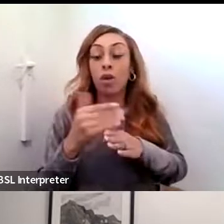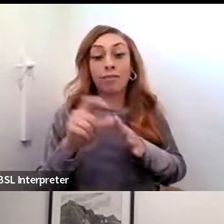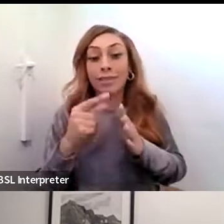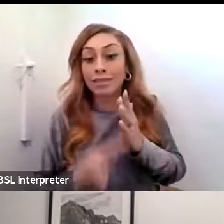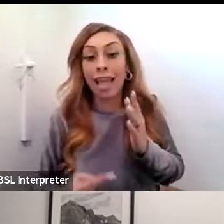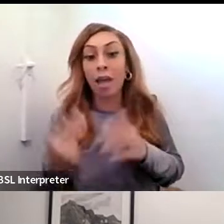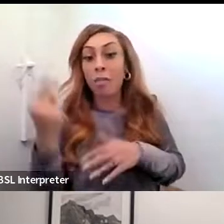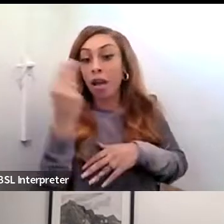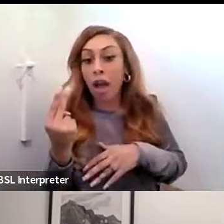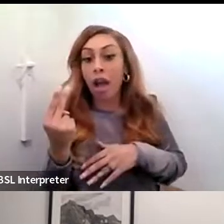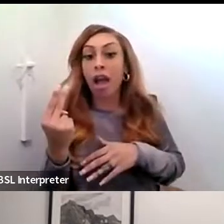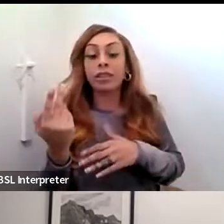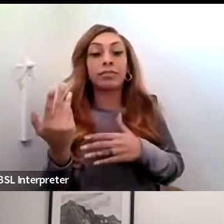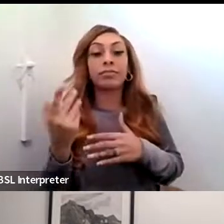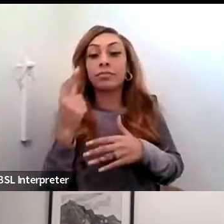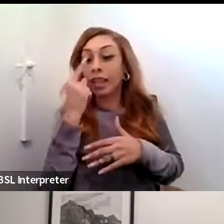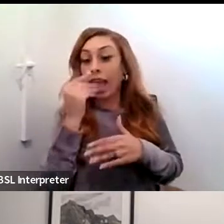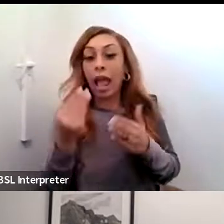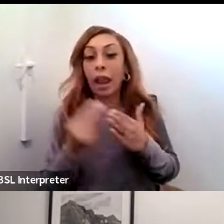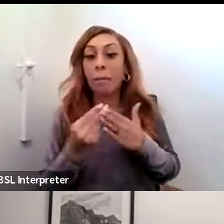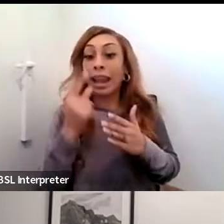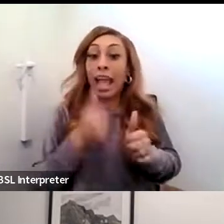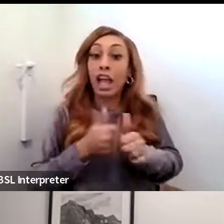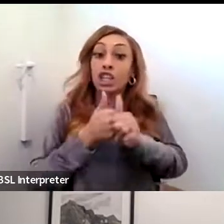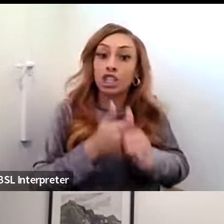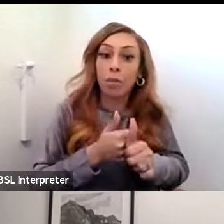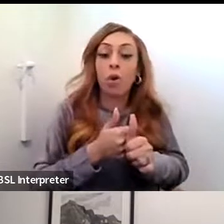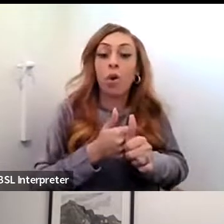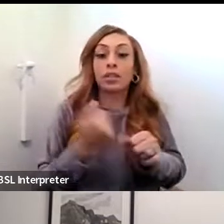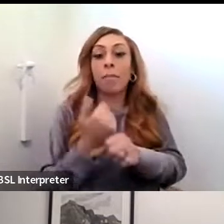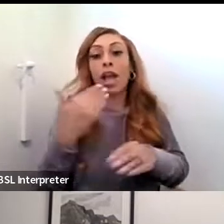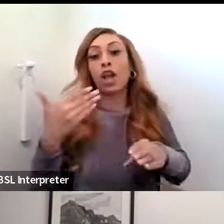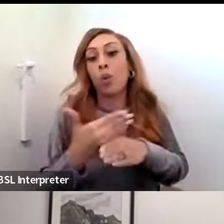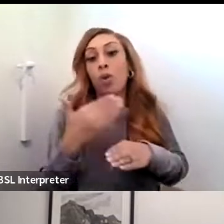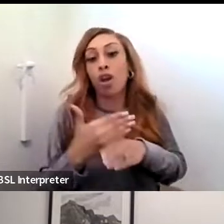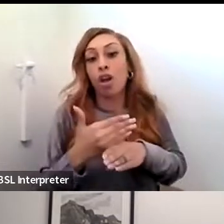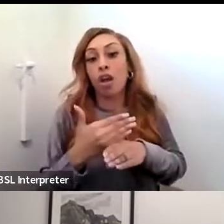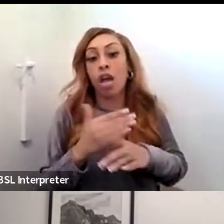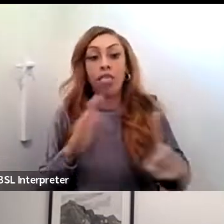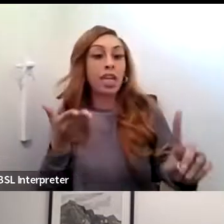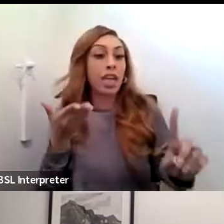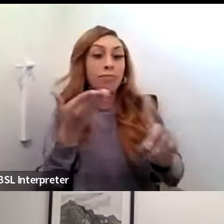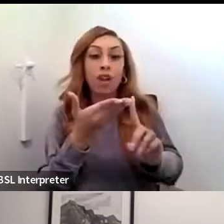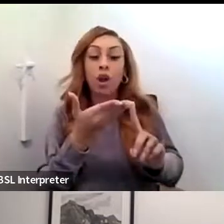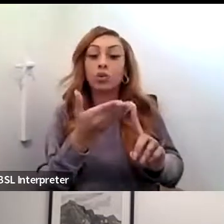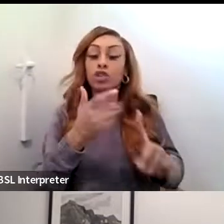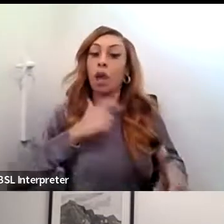and whether there are ways that money could support that in making it work. That's the approach I take to personal access costs: